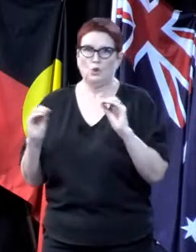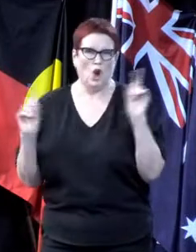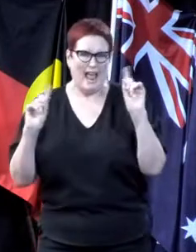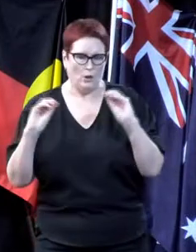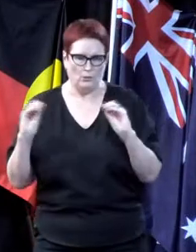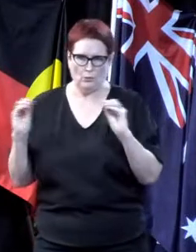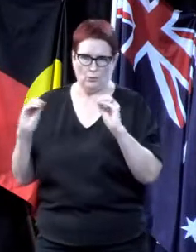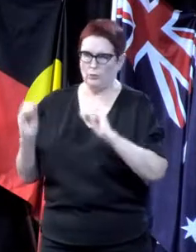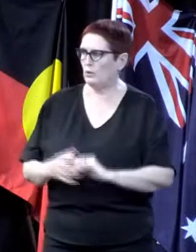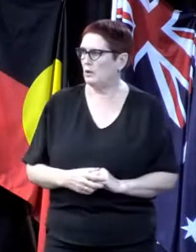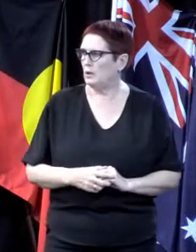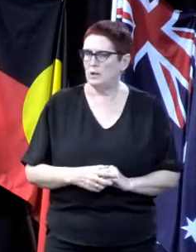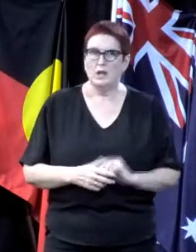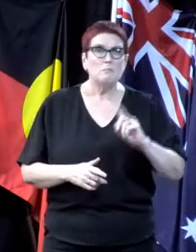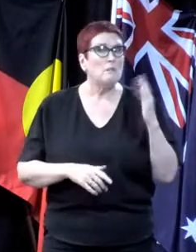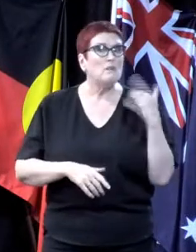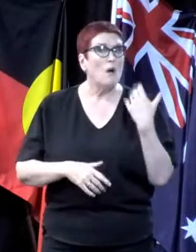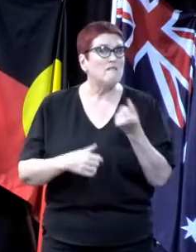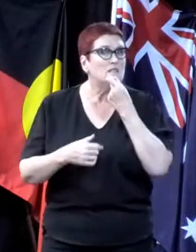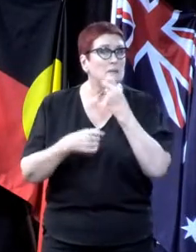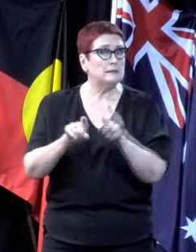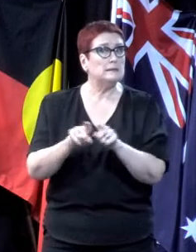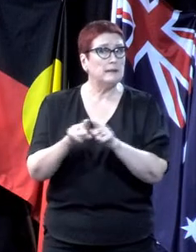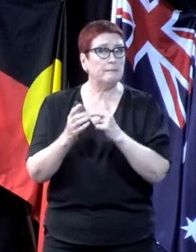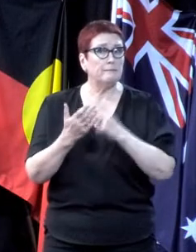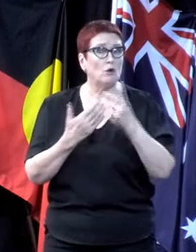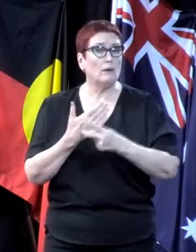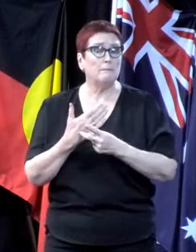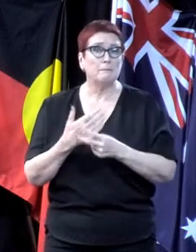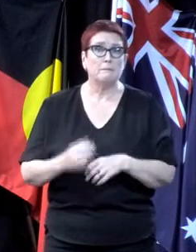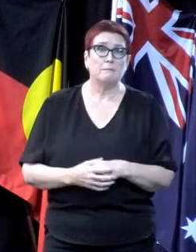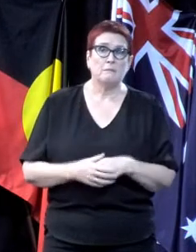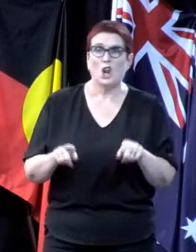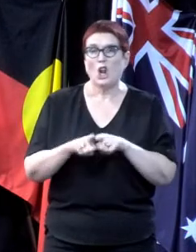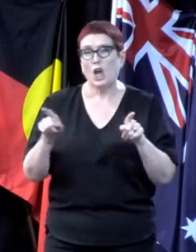Not at the moment, but we have before done greener farming project